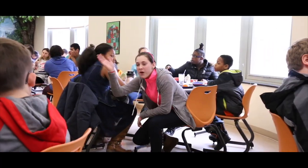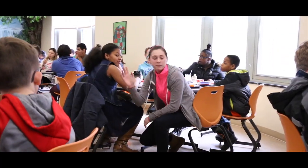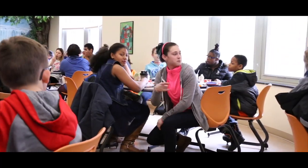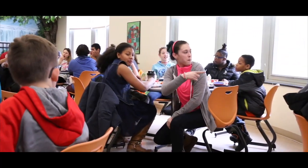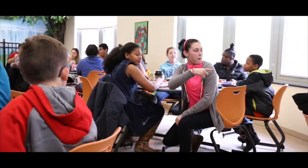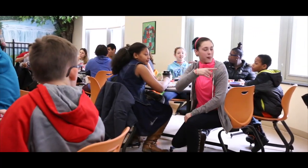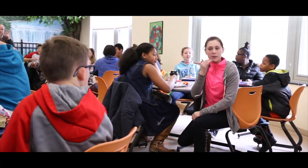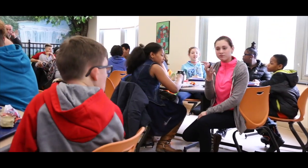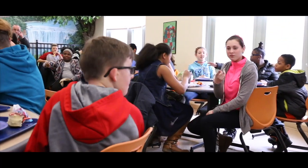He wants your attention.